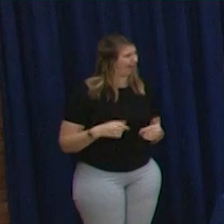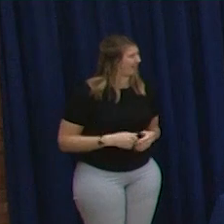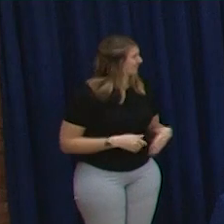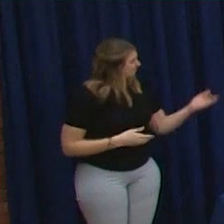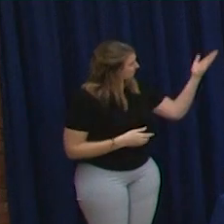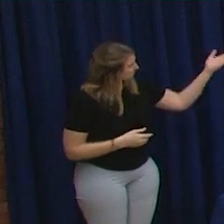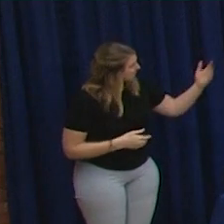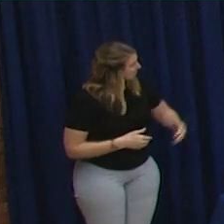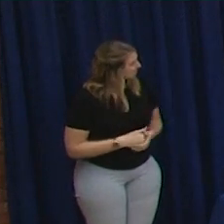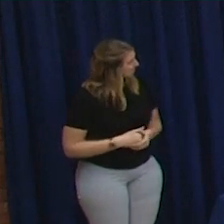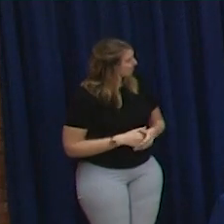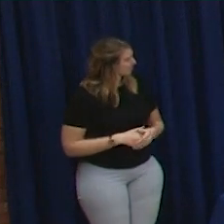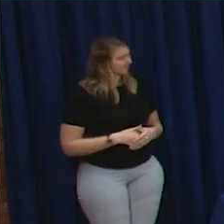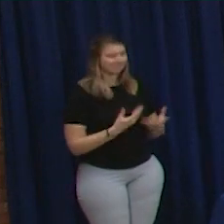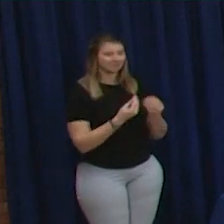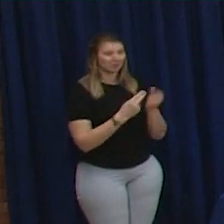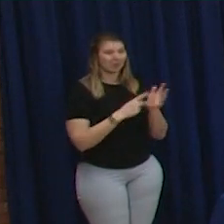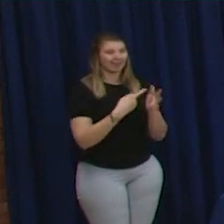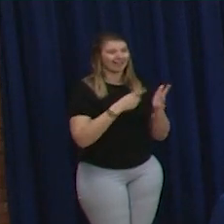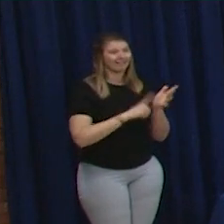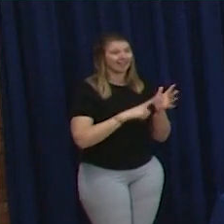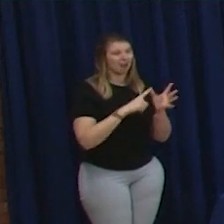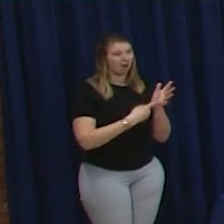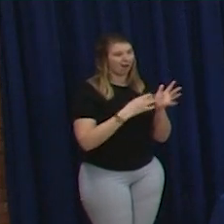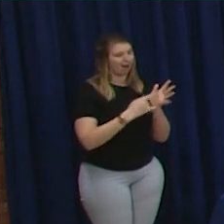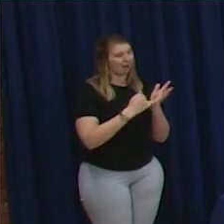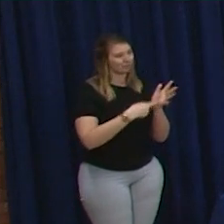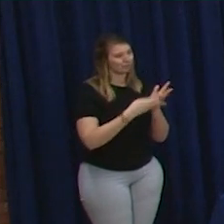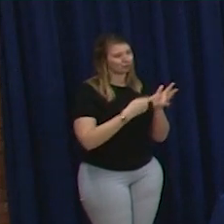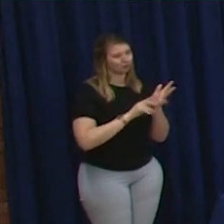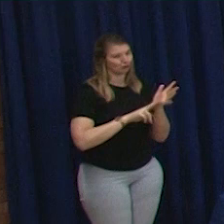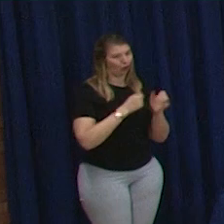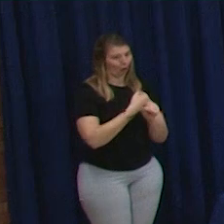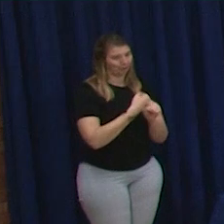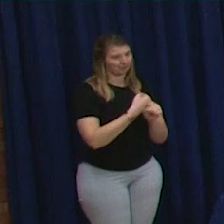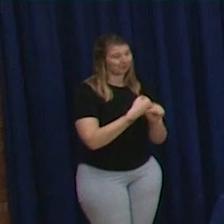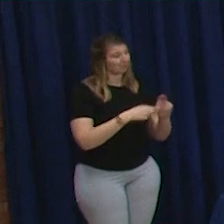of him with Neil Armstrong. If Neil Armstrong can feel like an imposter this is not an odd feeling